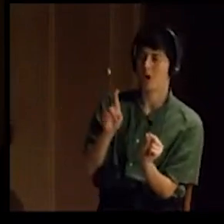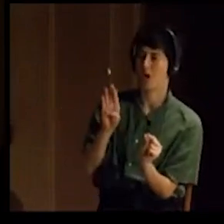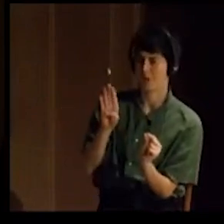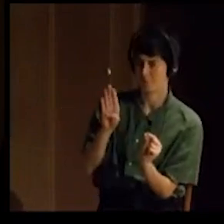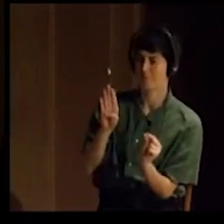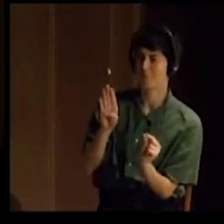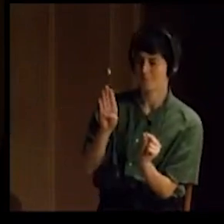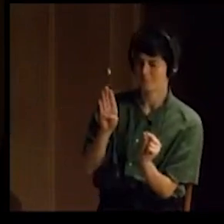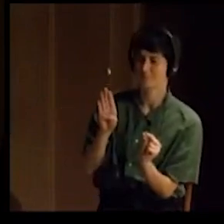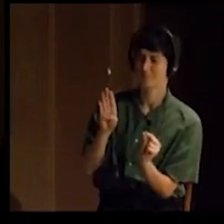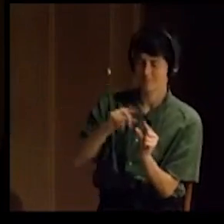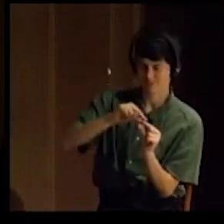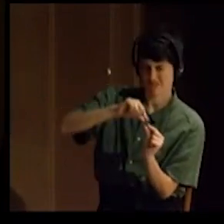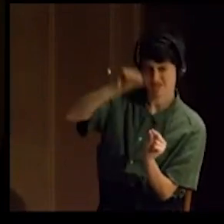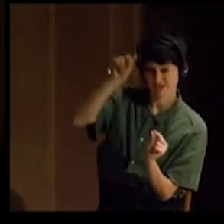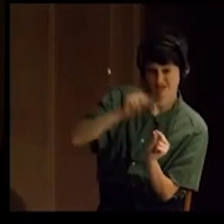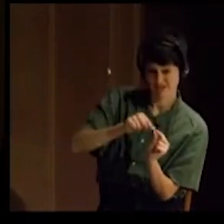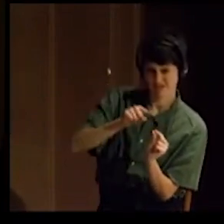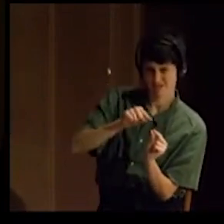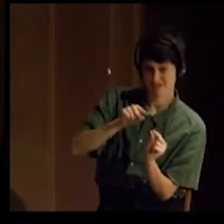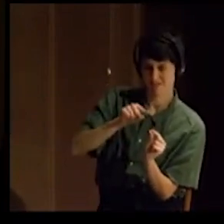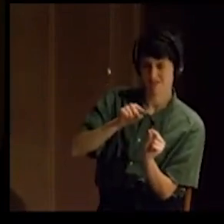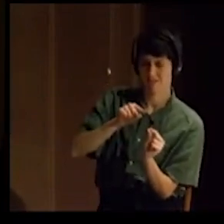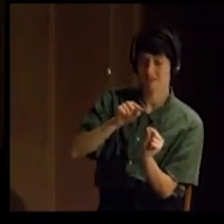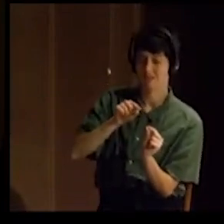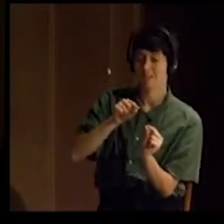on the angle of the light that is incident on them, so.